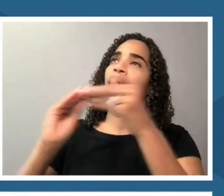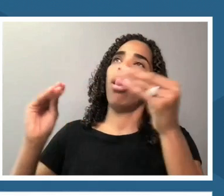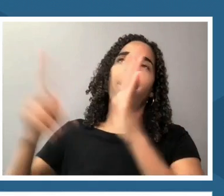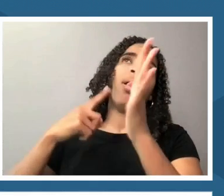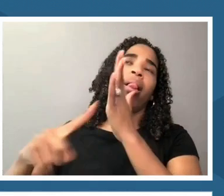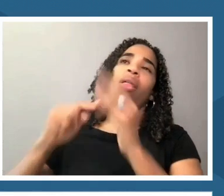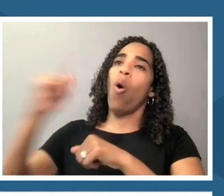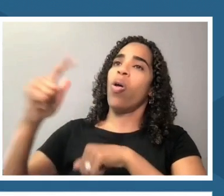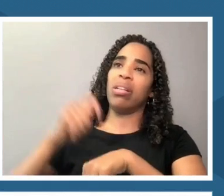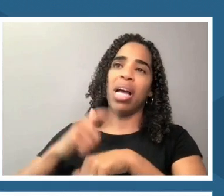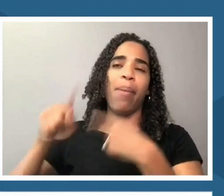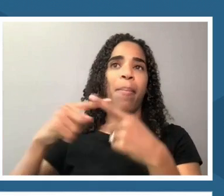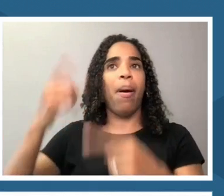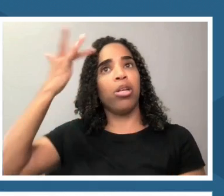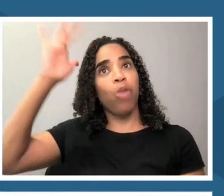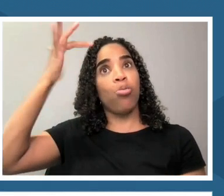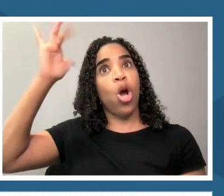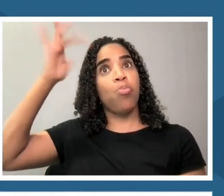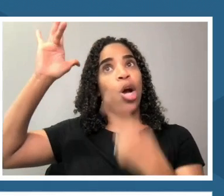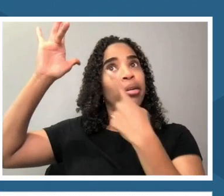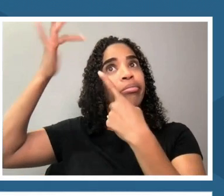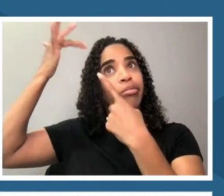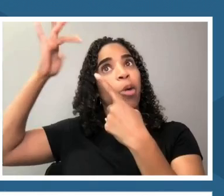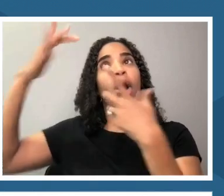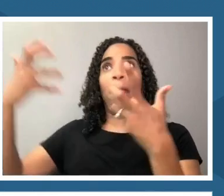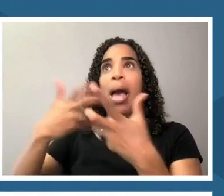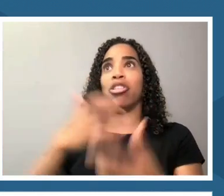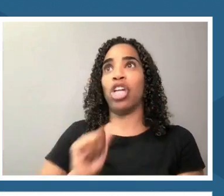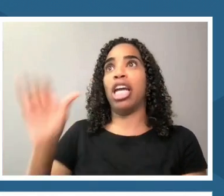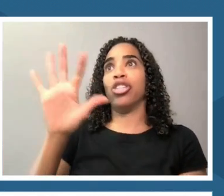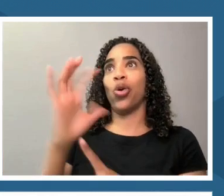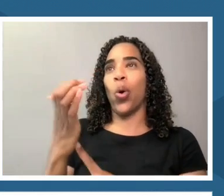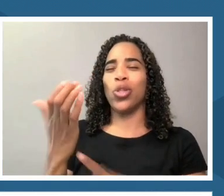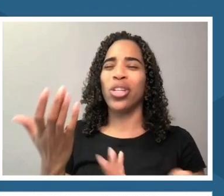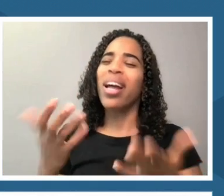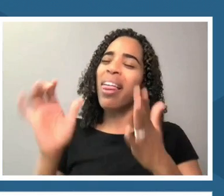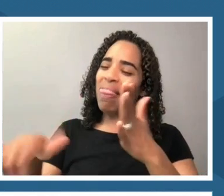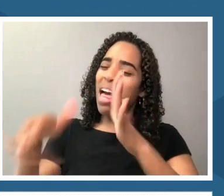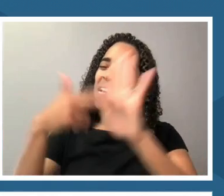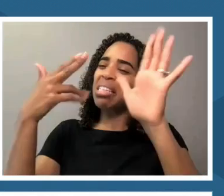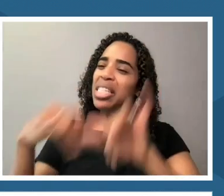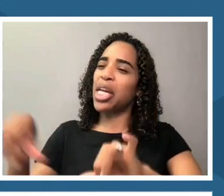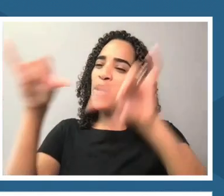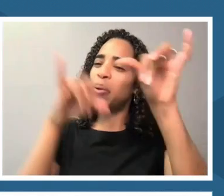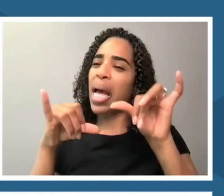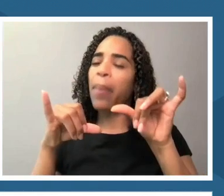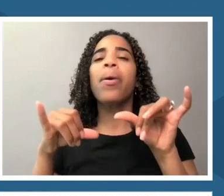stereotype and again that stereotype is this idea